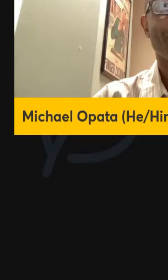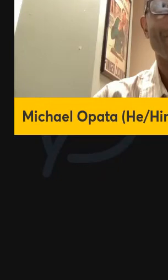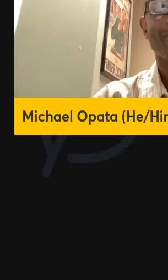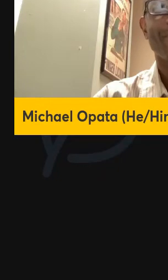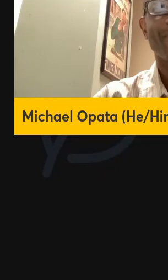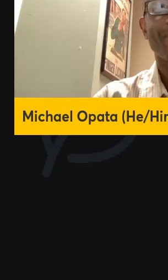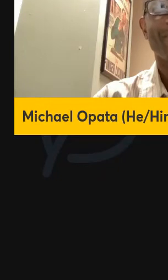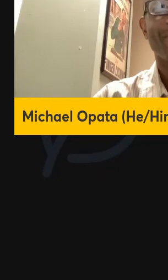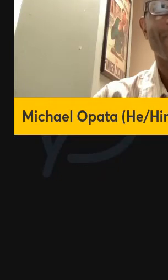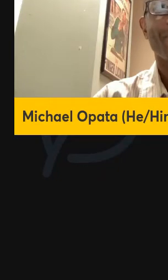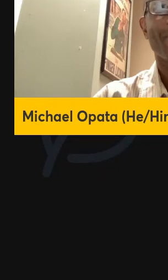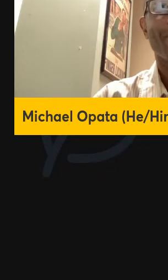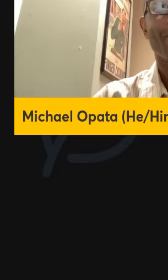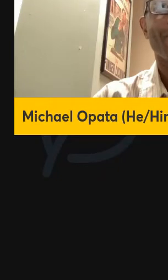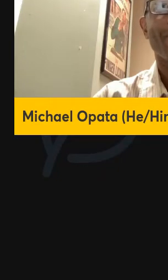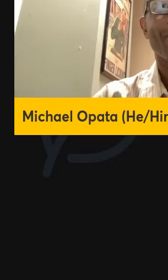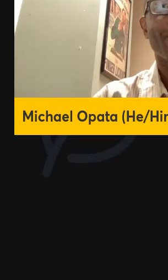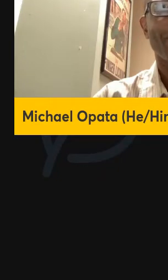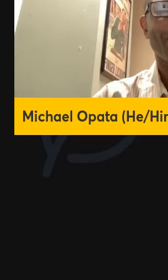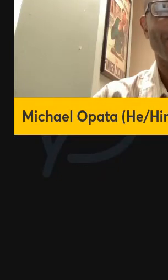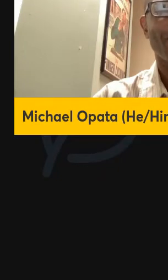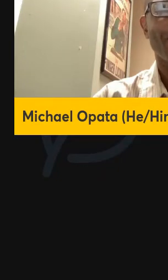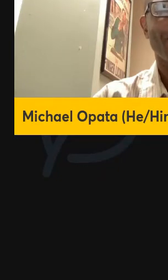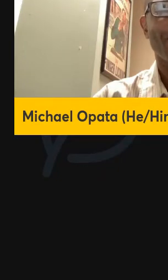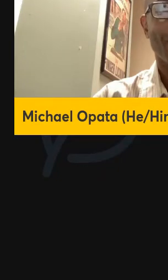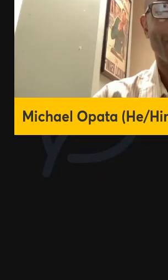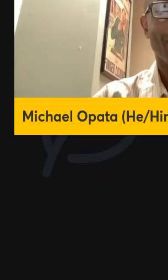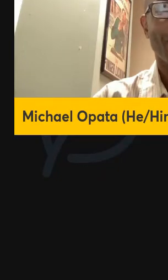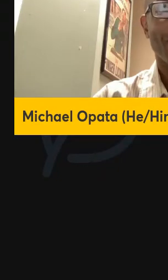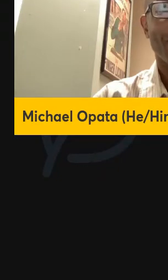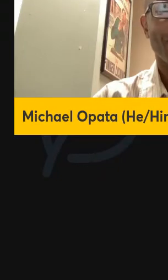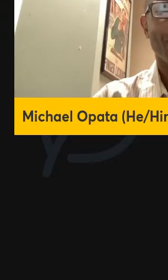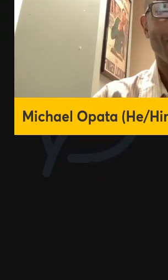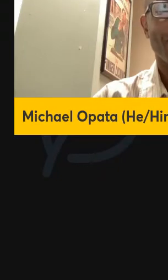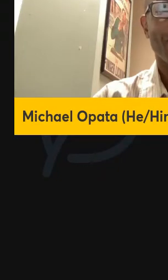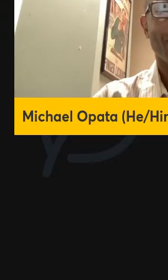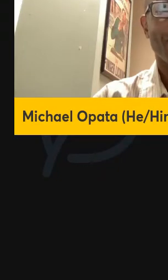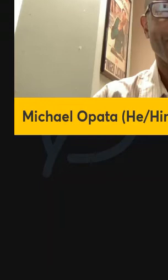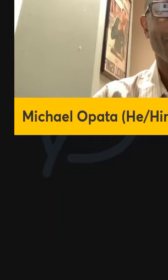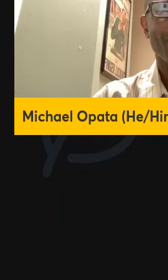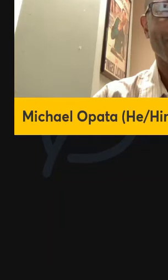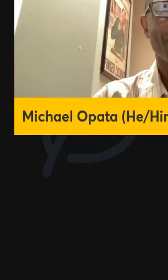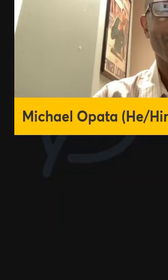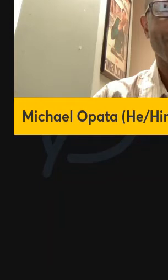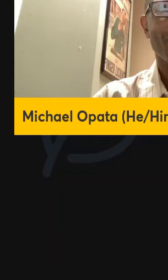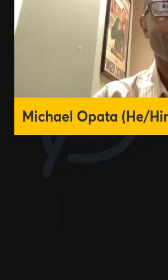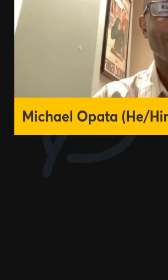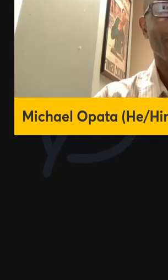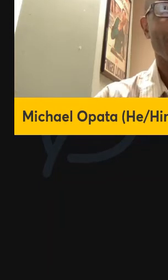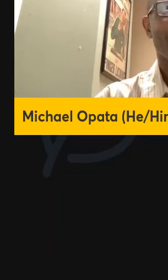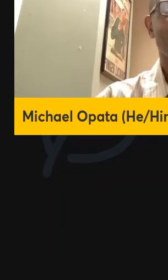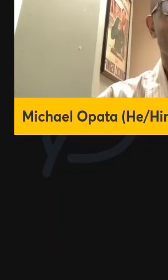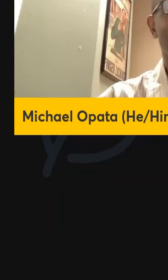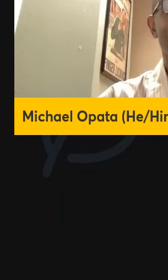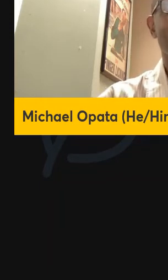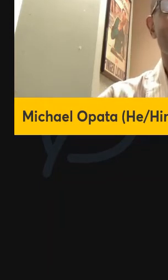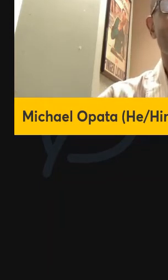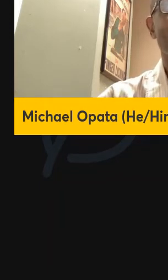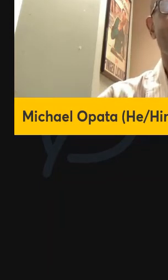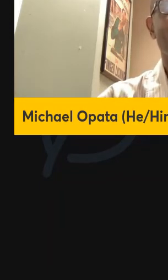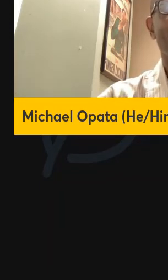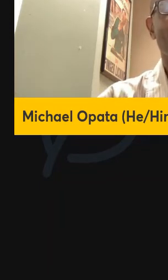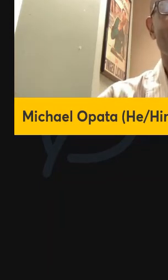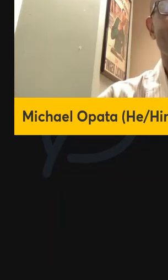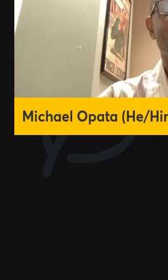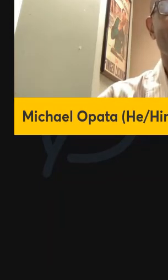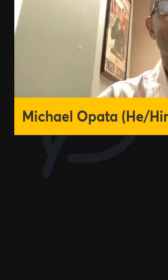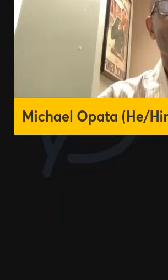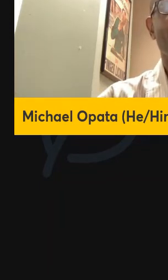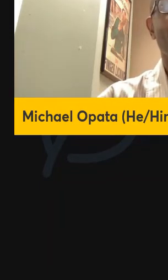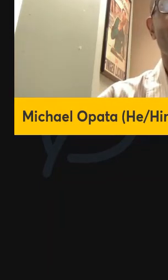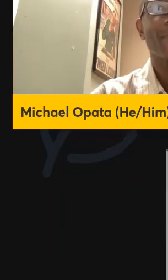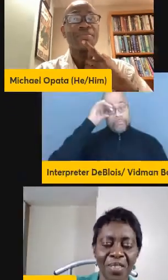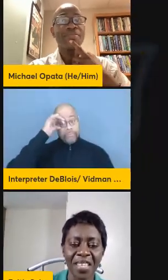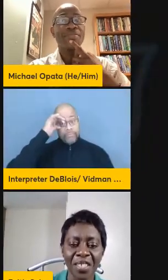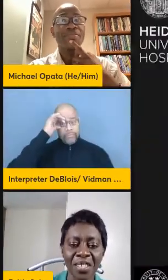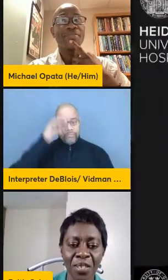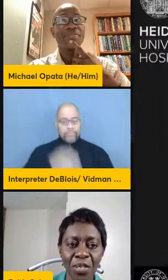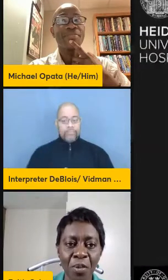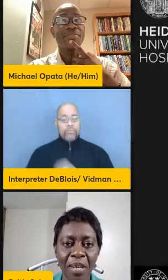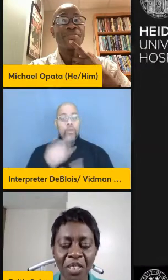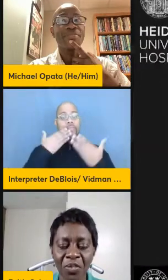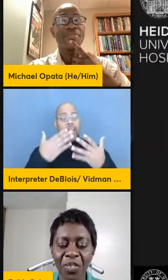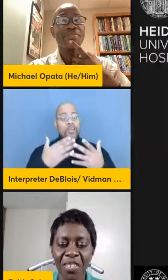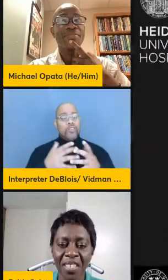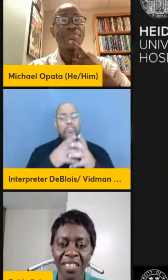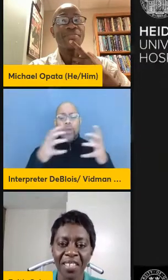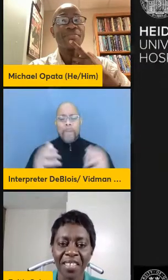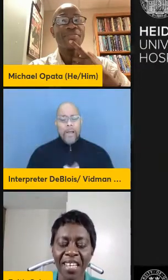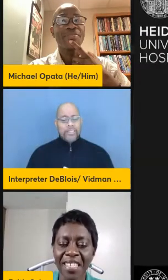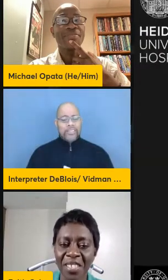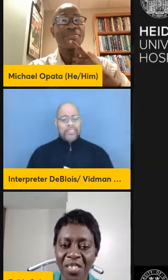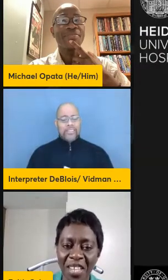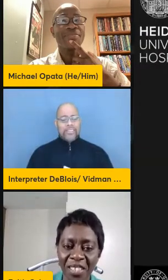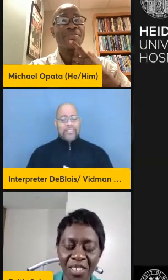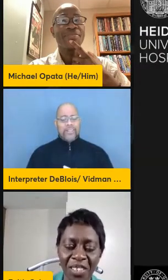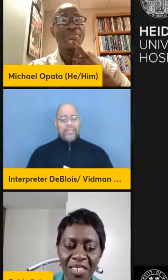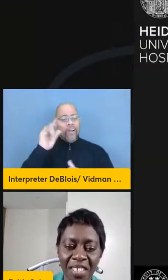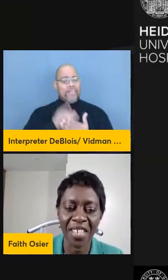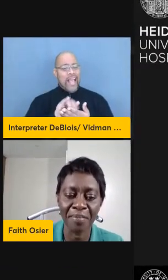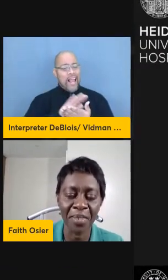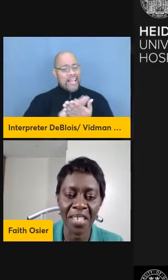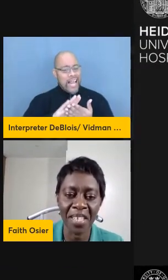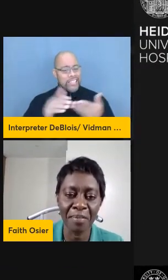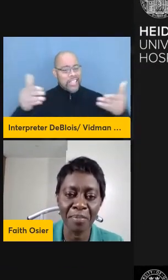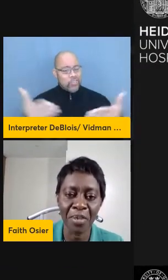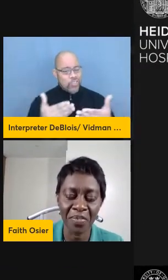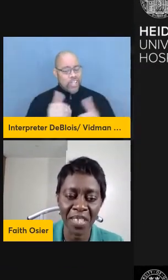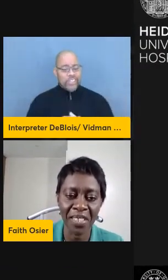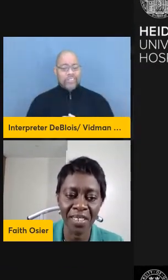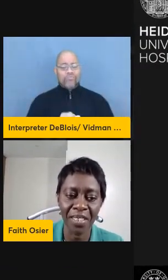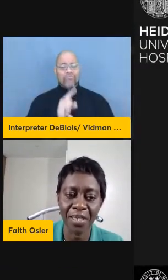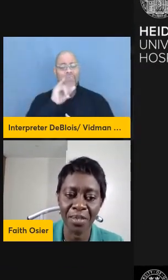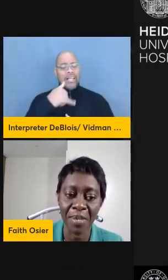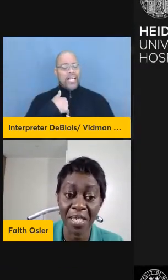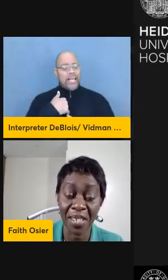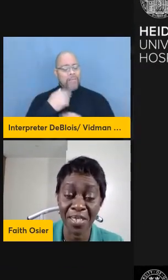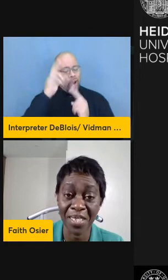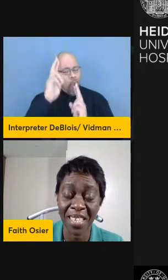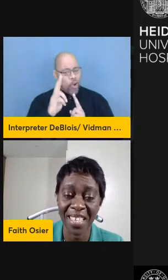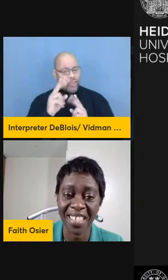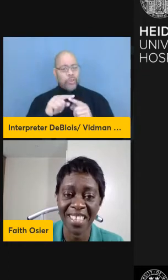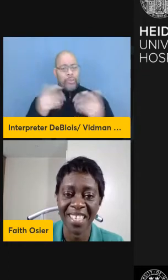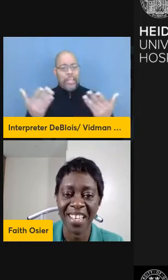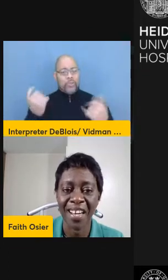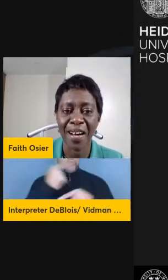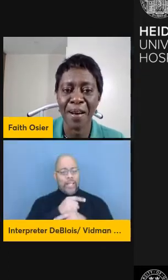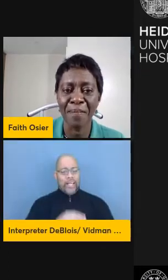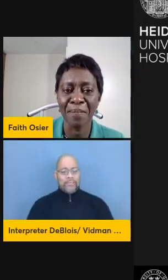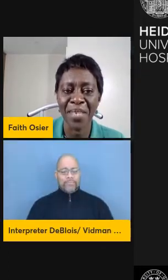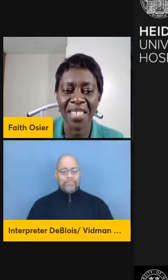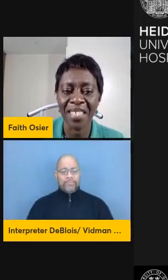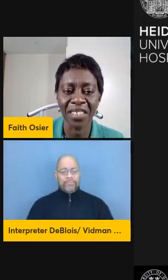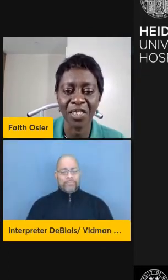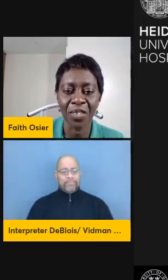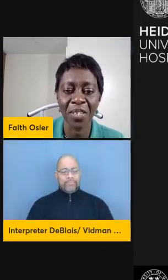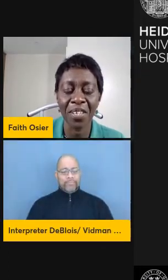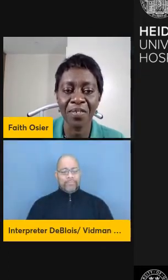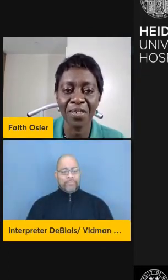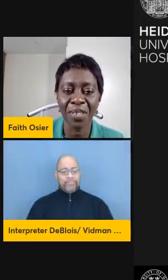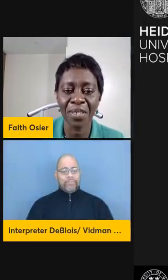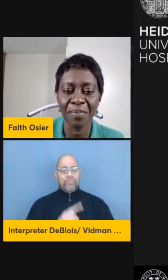quickly. So thank you so, so much for the kind introduction. I'm really privileged to be here today. It's such an honor for the